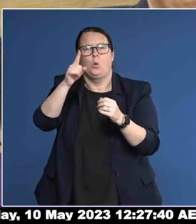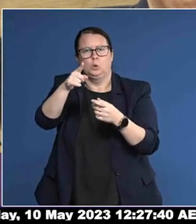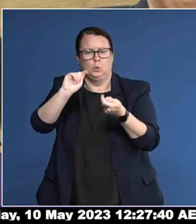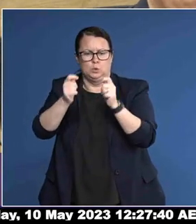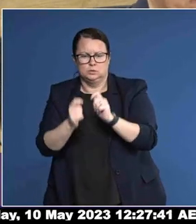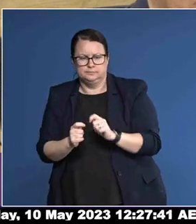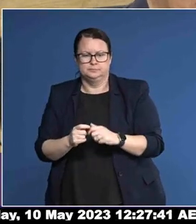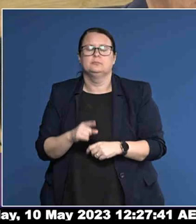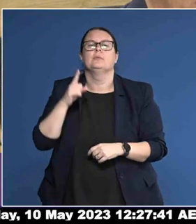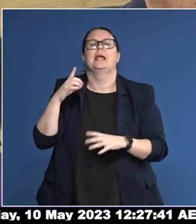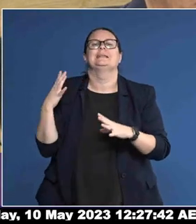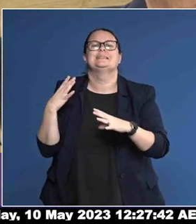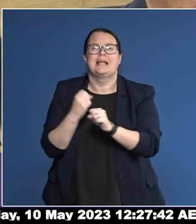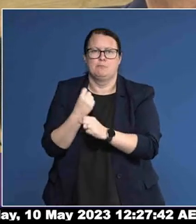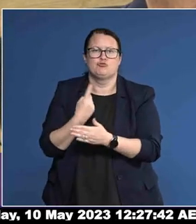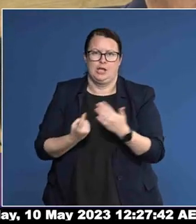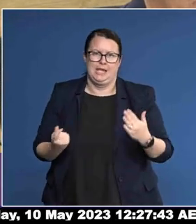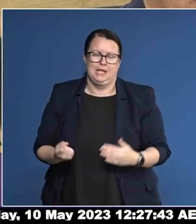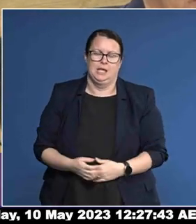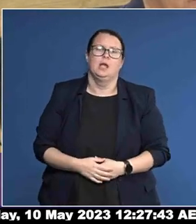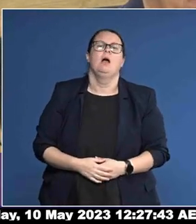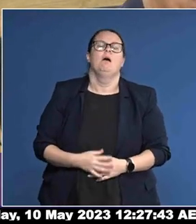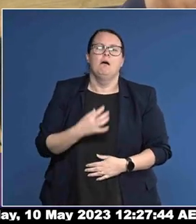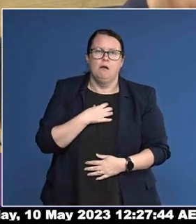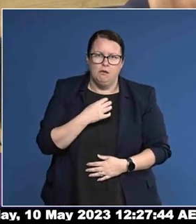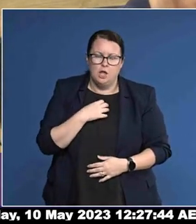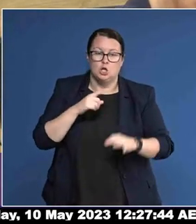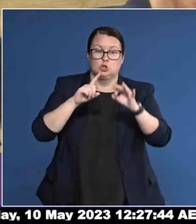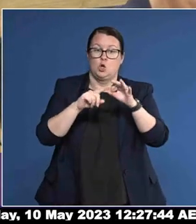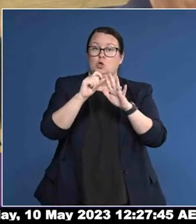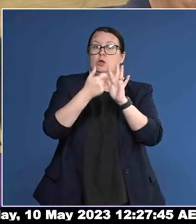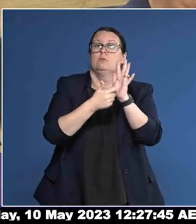A summary. So, the QPrime primary record might have more information in this.